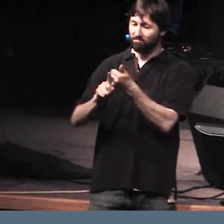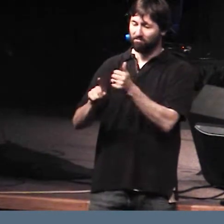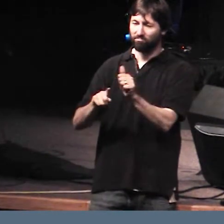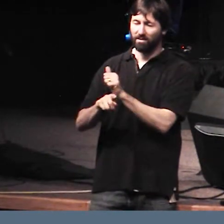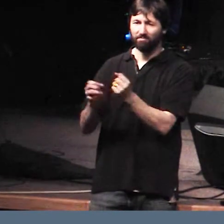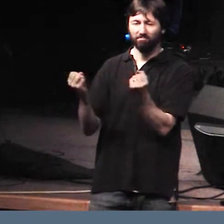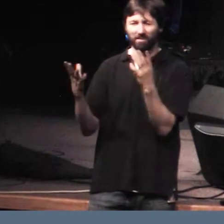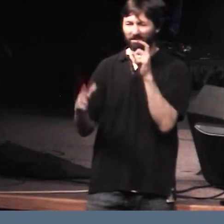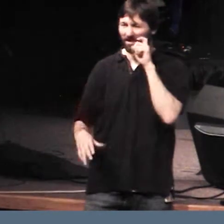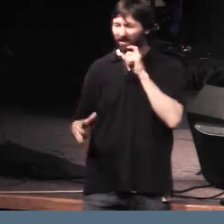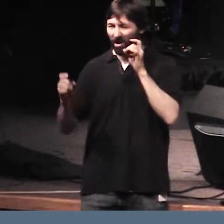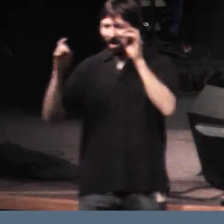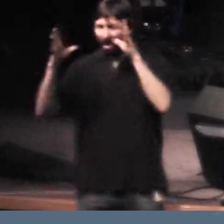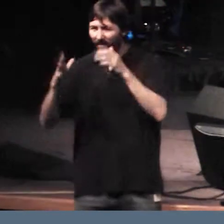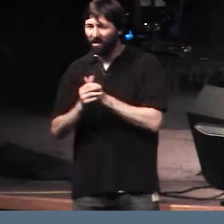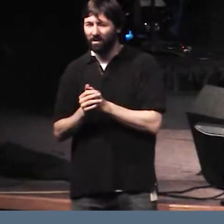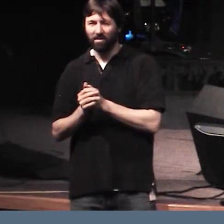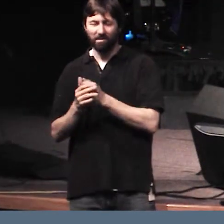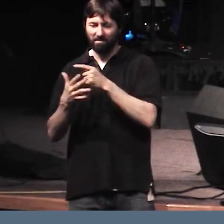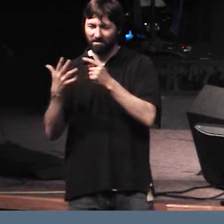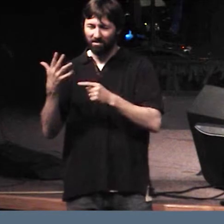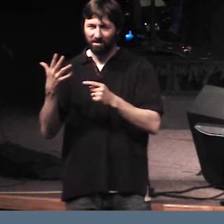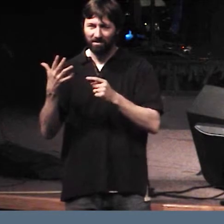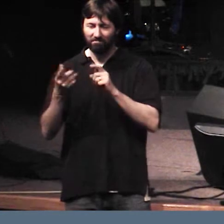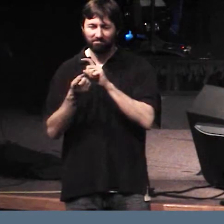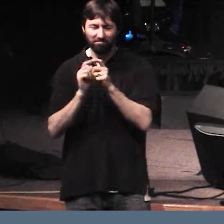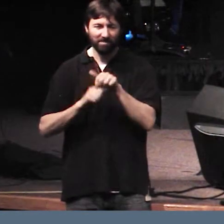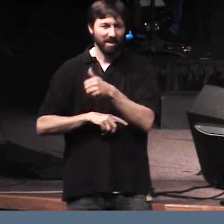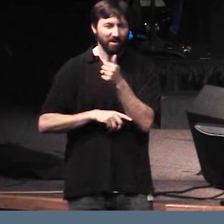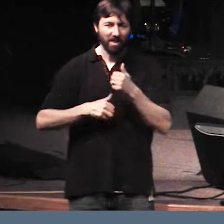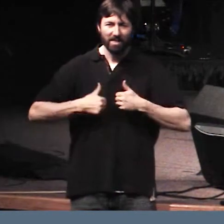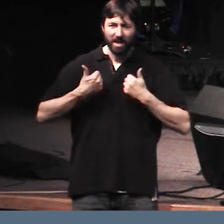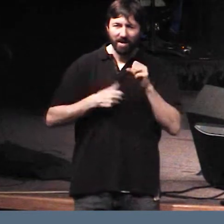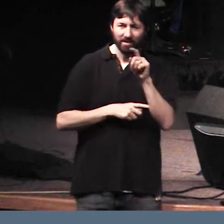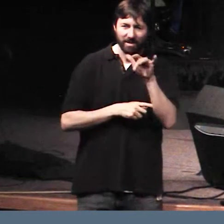gross sexuality and alternative lifestyles even when people were doing things were detestable in